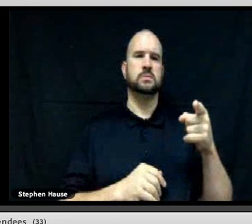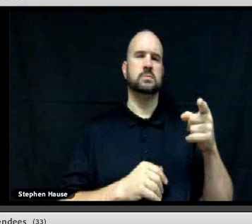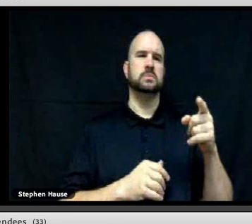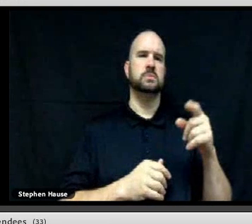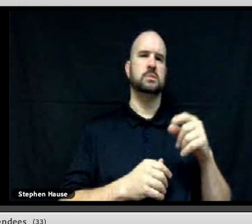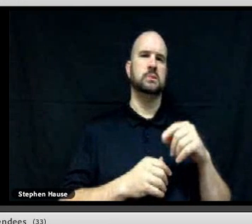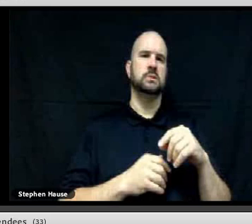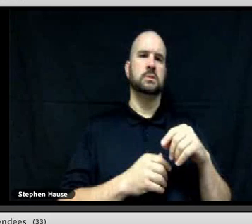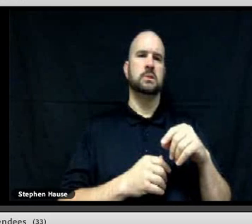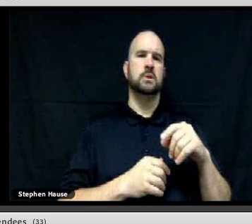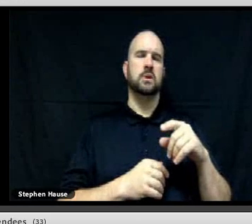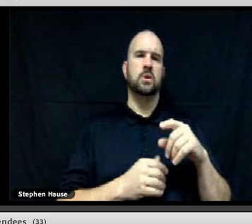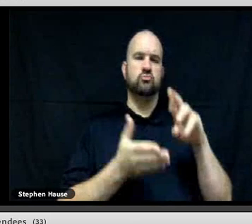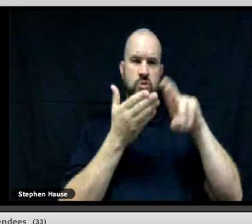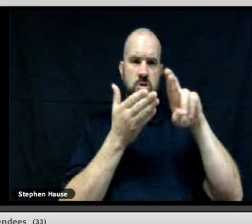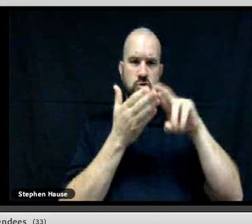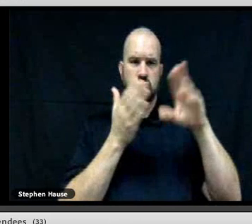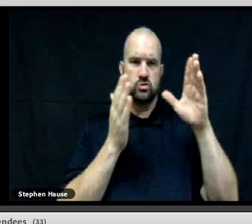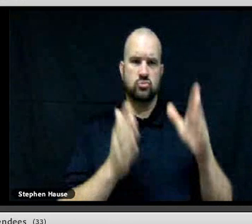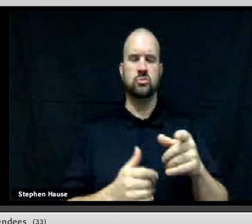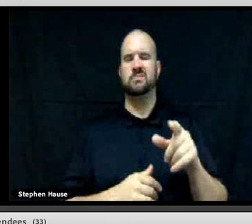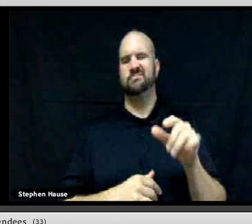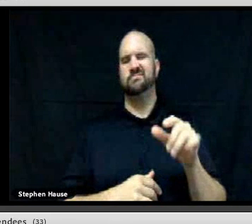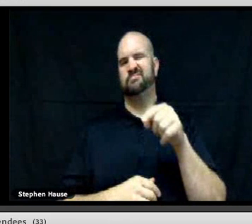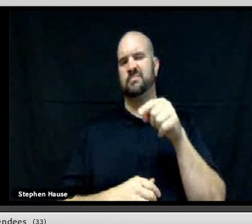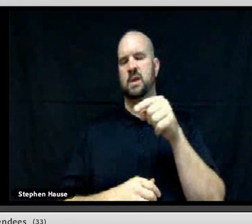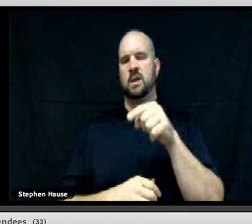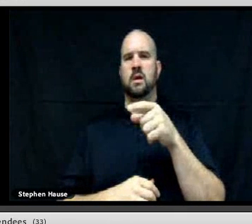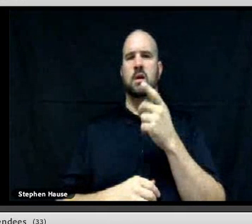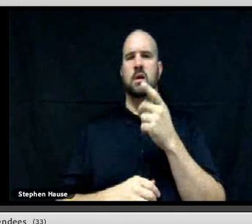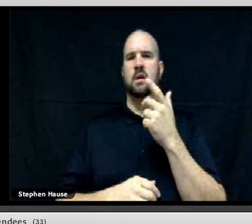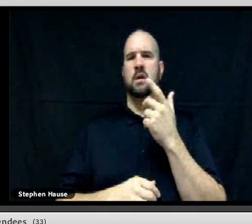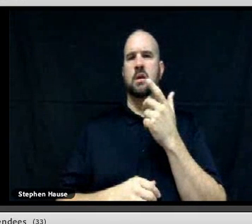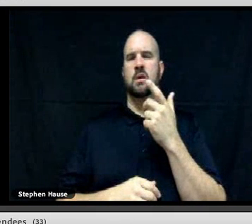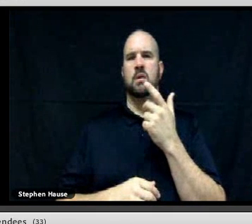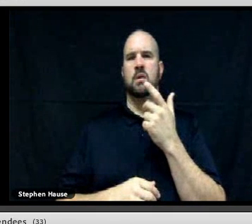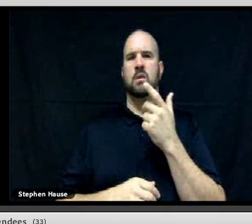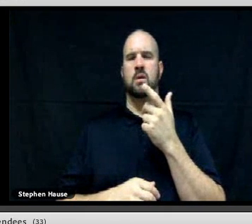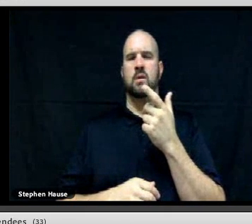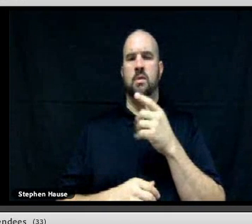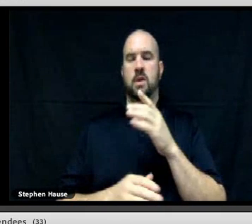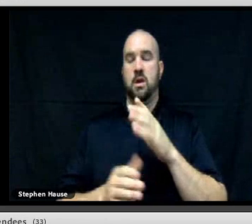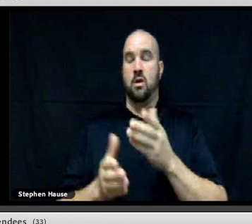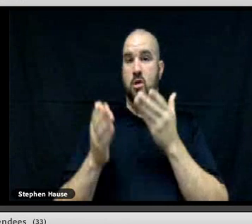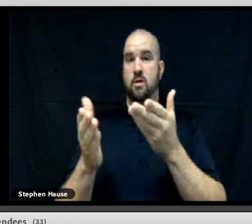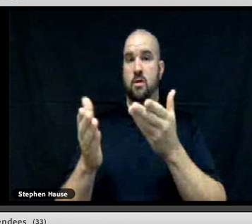uses for digitized cultural heritage. So, they offer an API, um,